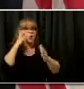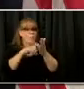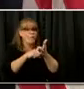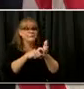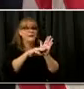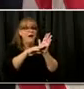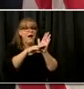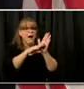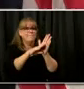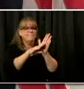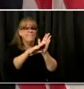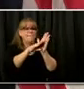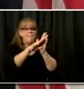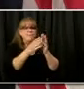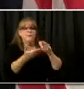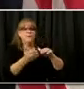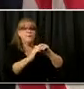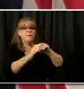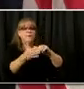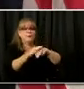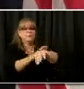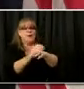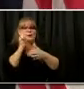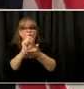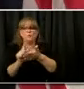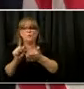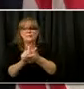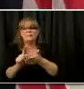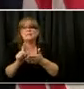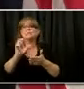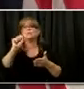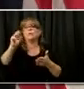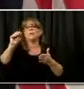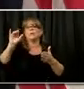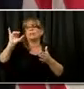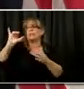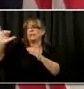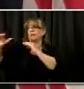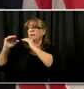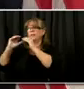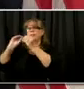in the case count has leveled off we always see hospitalizations as lagging growth in case count